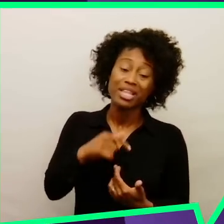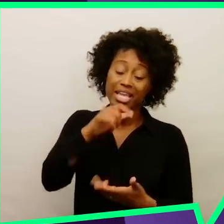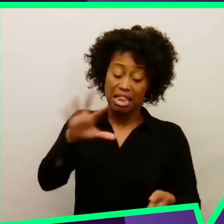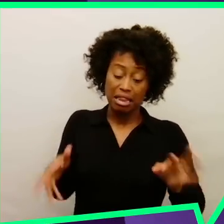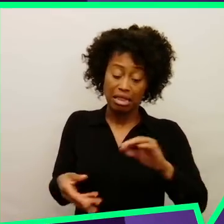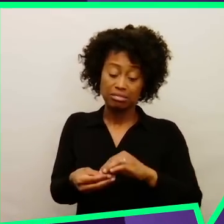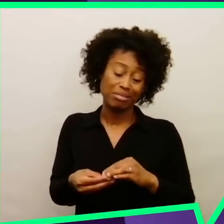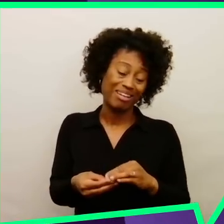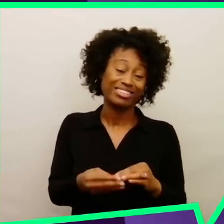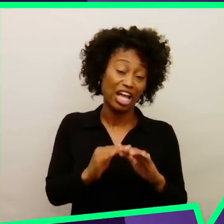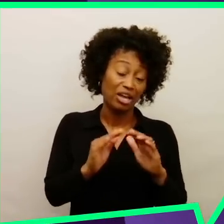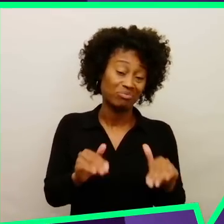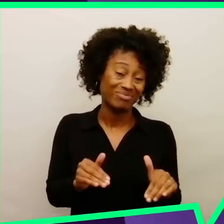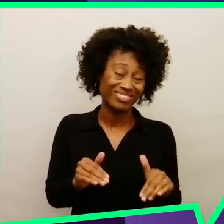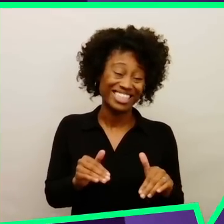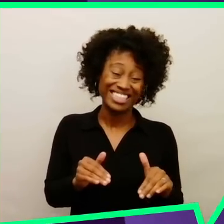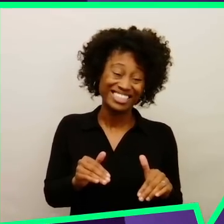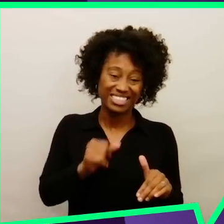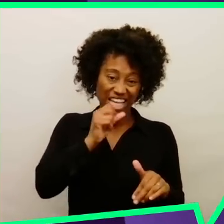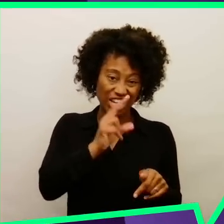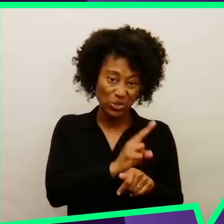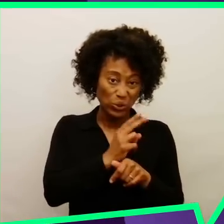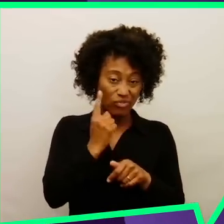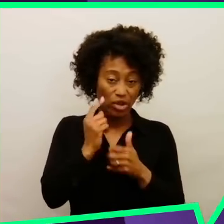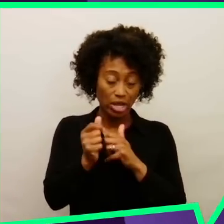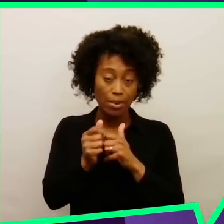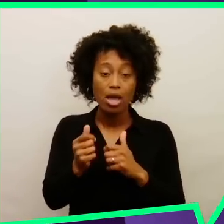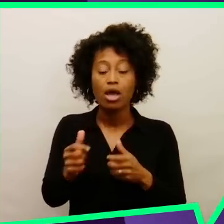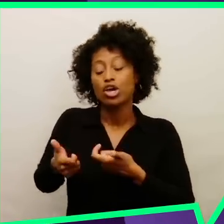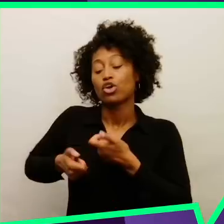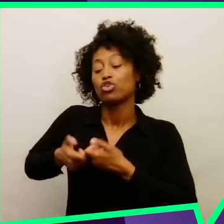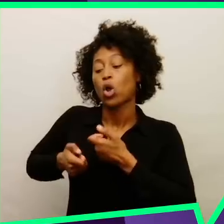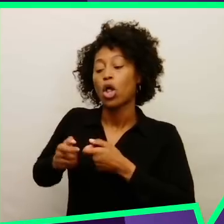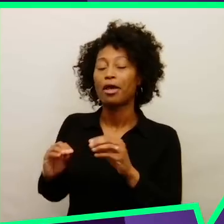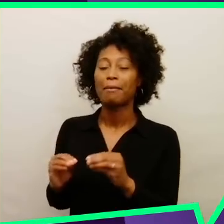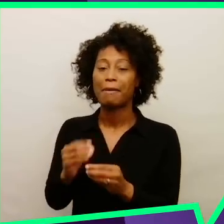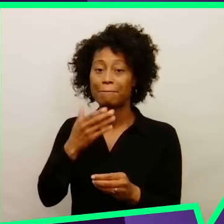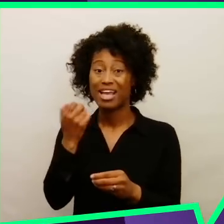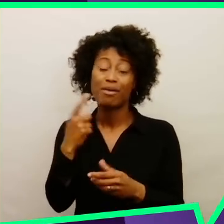I'm going to be using my controller since I'm a lot better on controller, if I'm going to be honest.